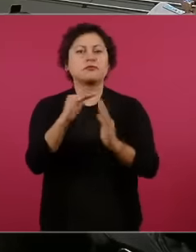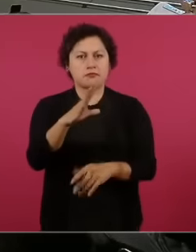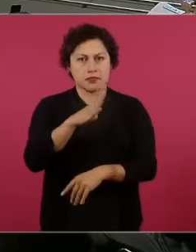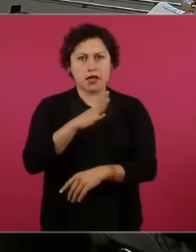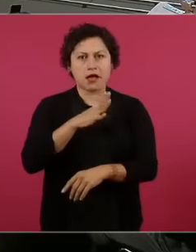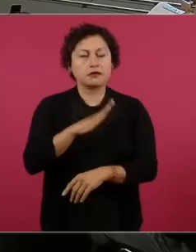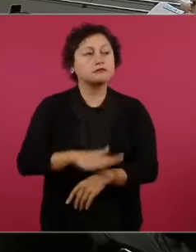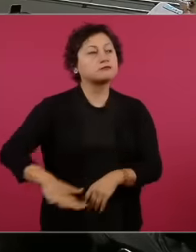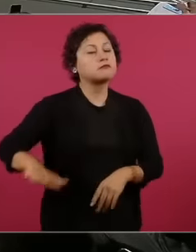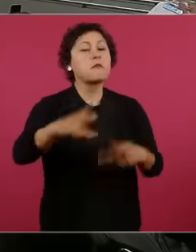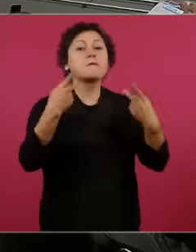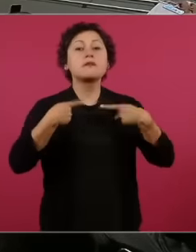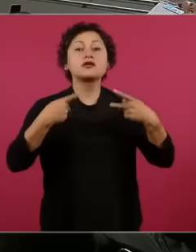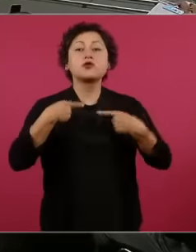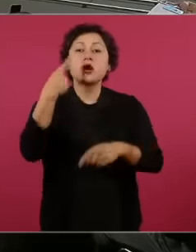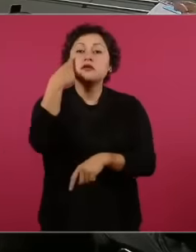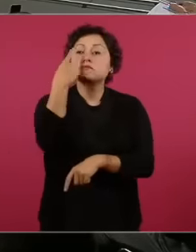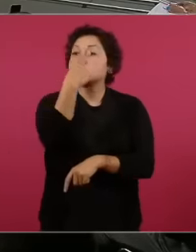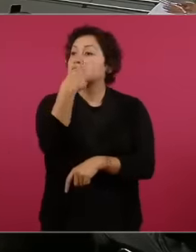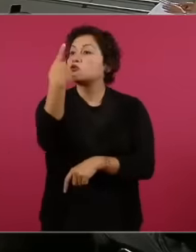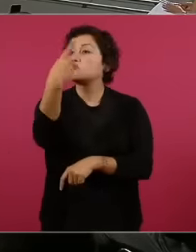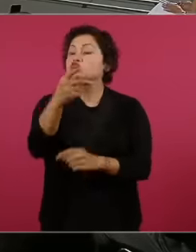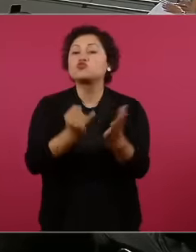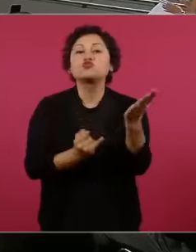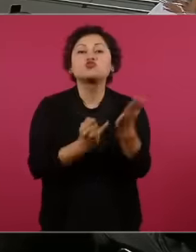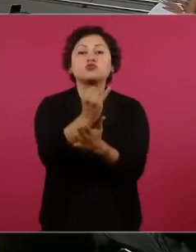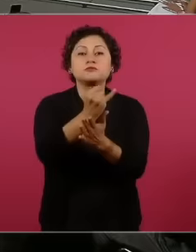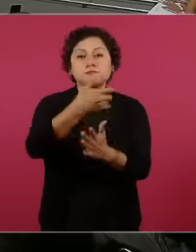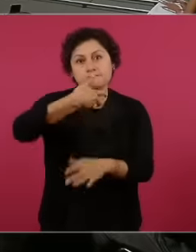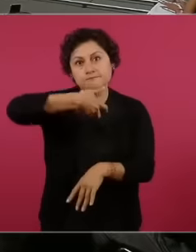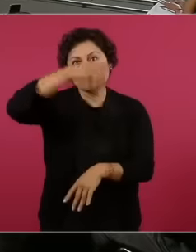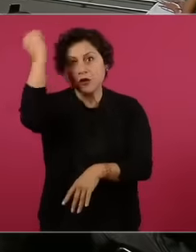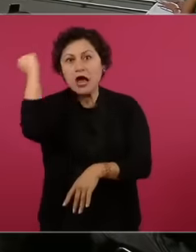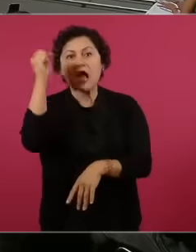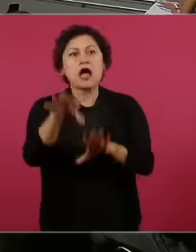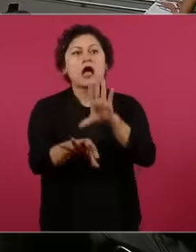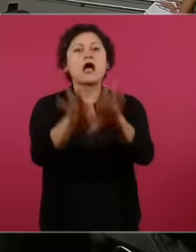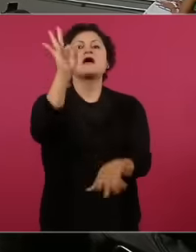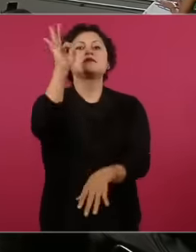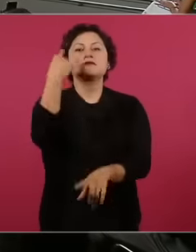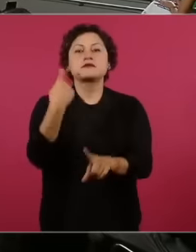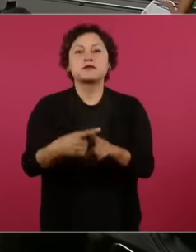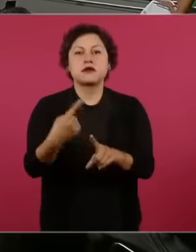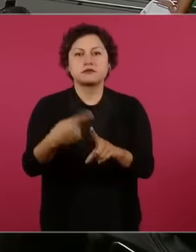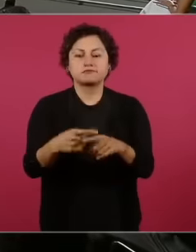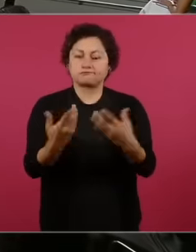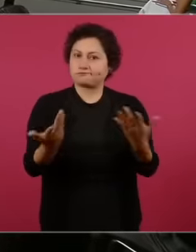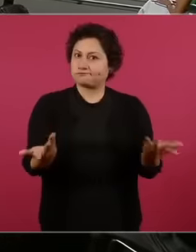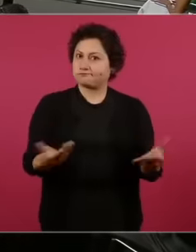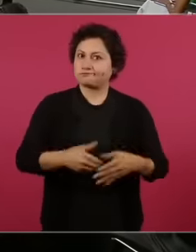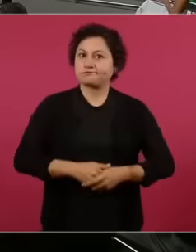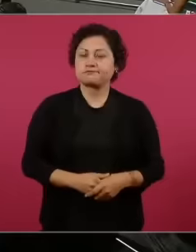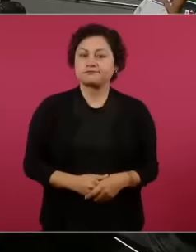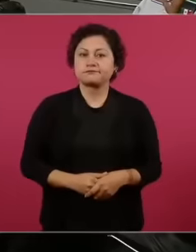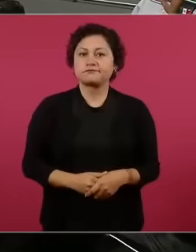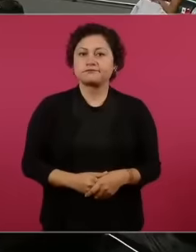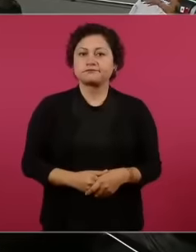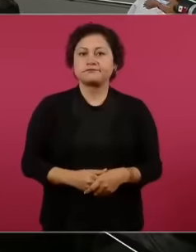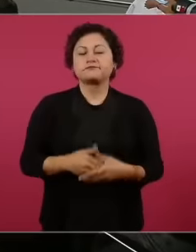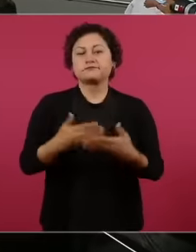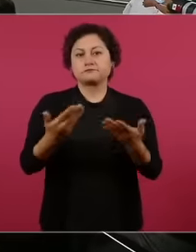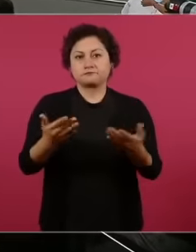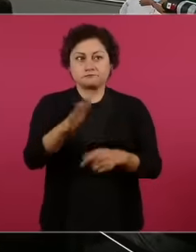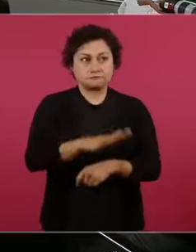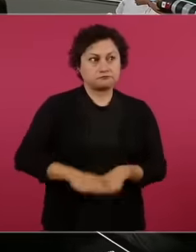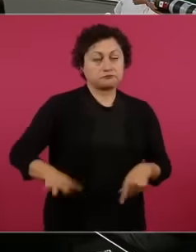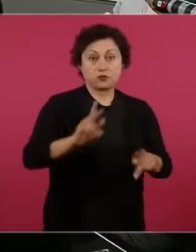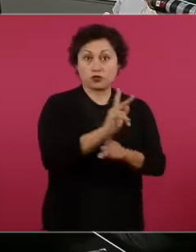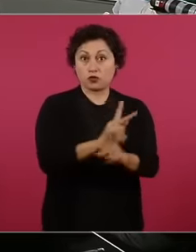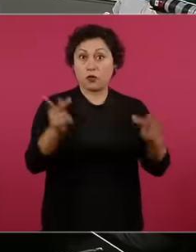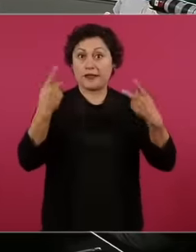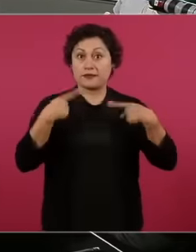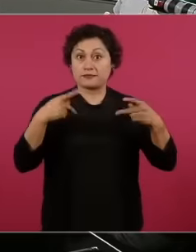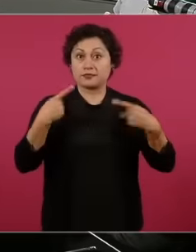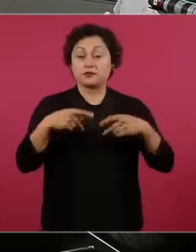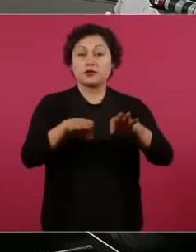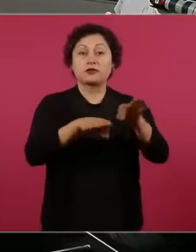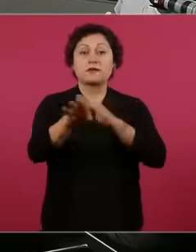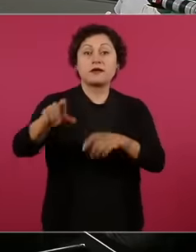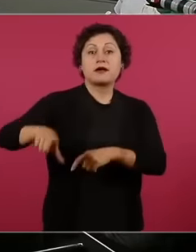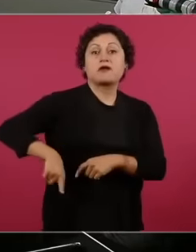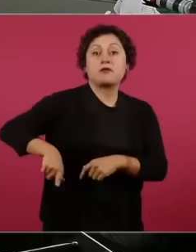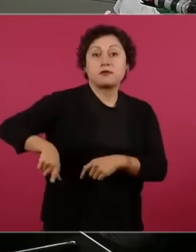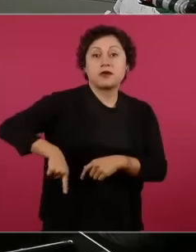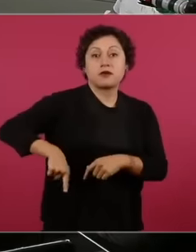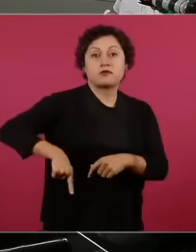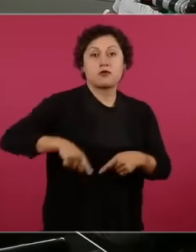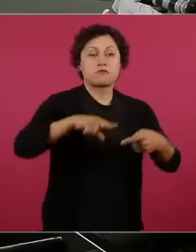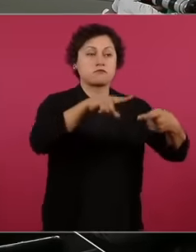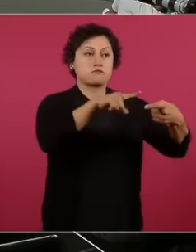their representatives. that the people elect the public servants of the three powers